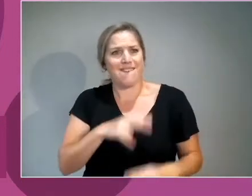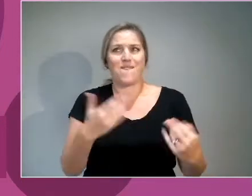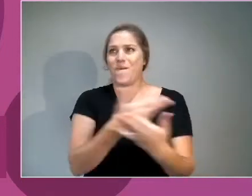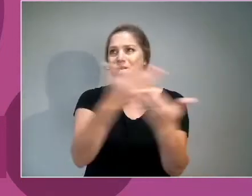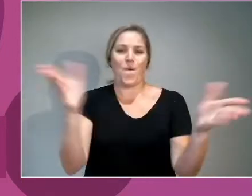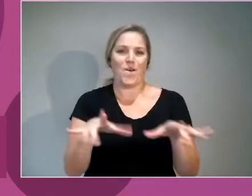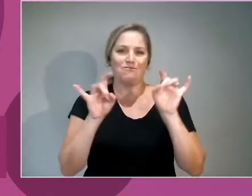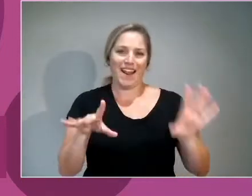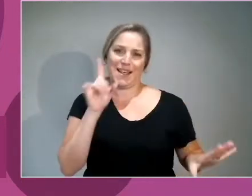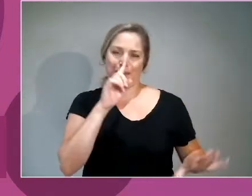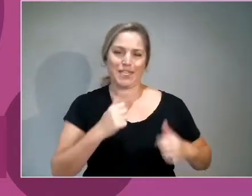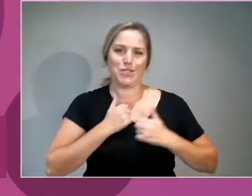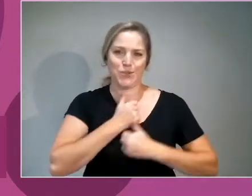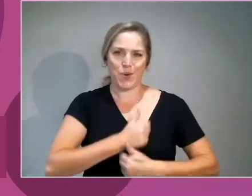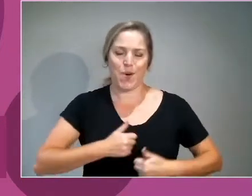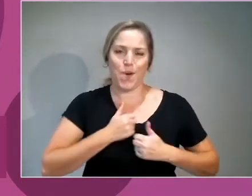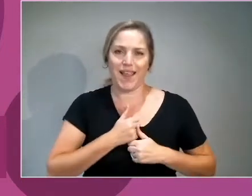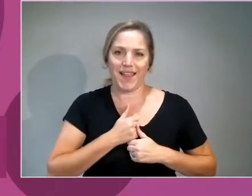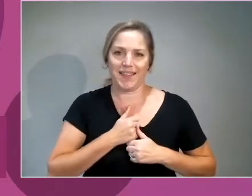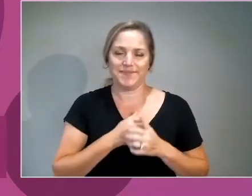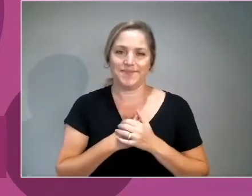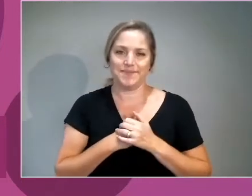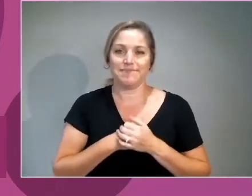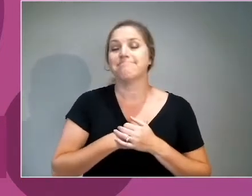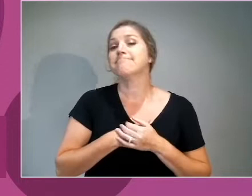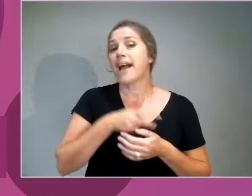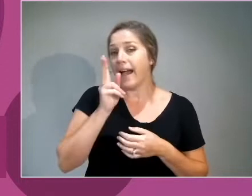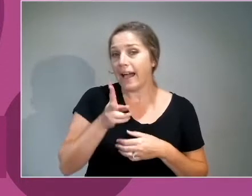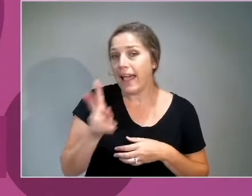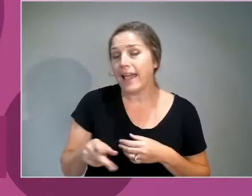Thu thirdly, and really significantly - I also believe that it is the way that you